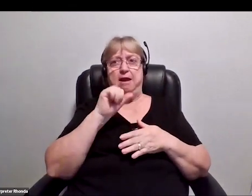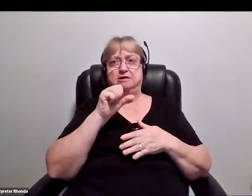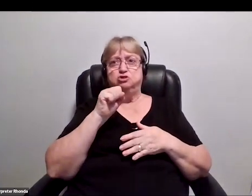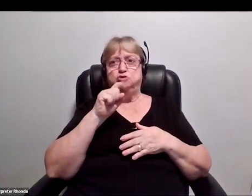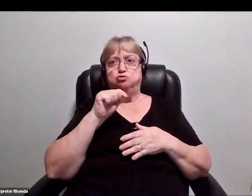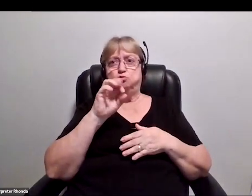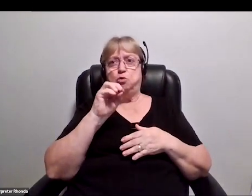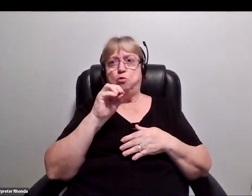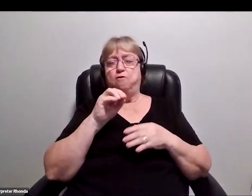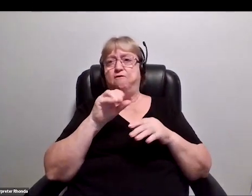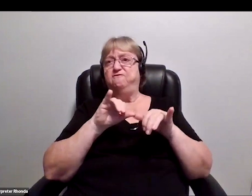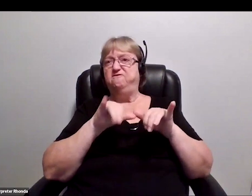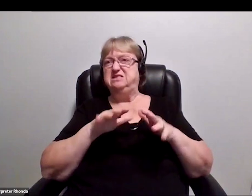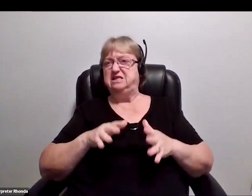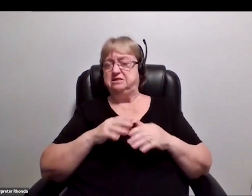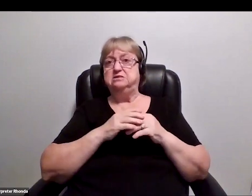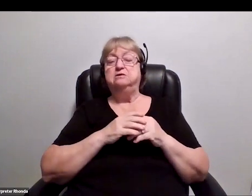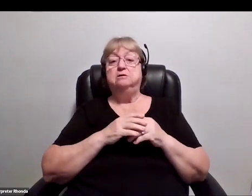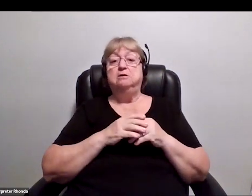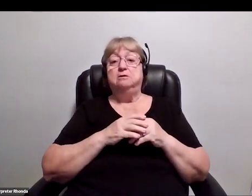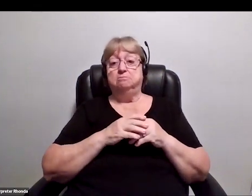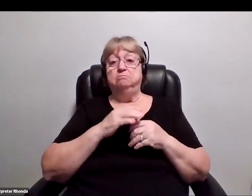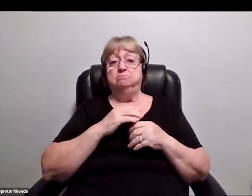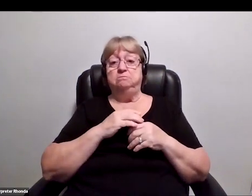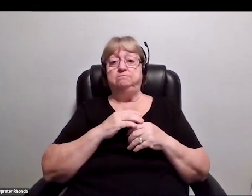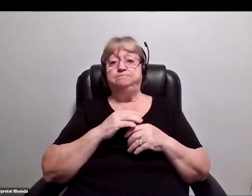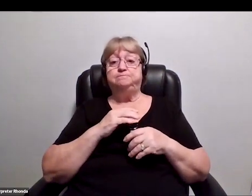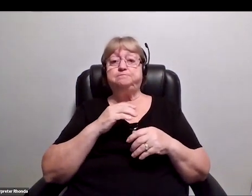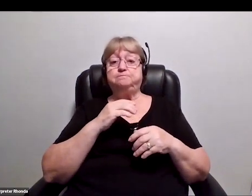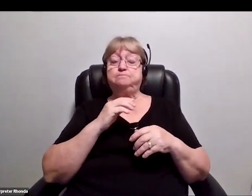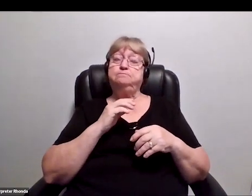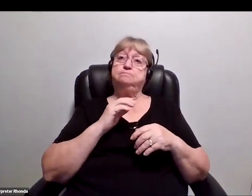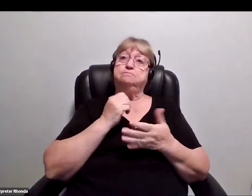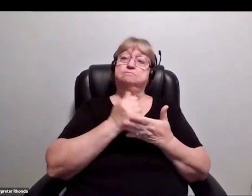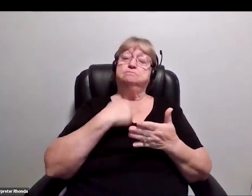He helped us redesign the current, I'll show you on the next slide,